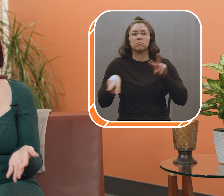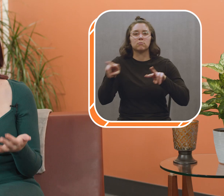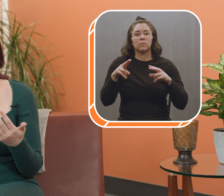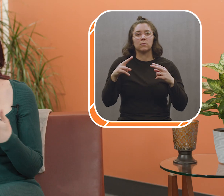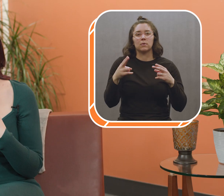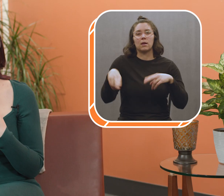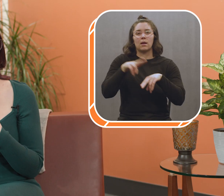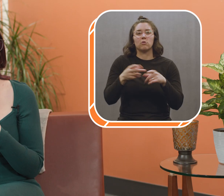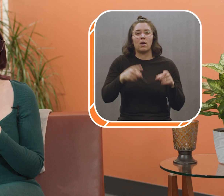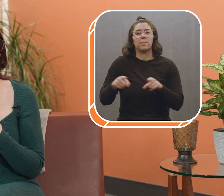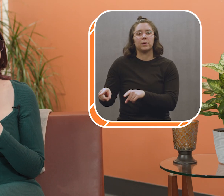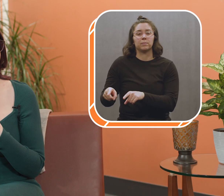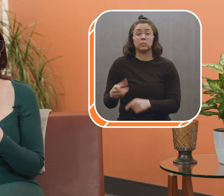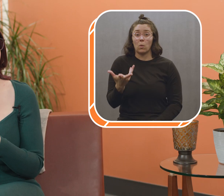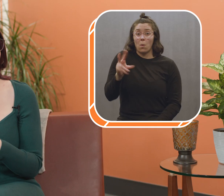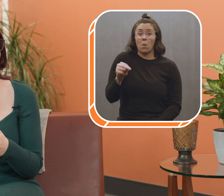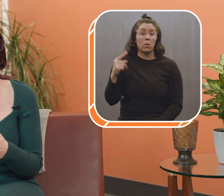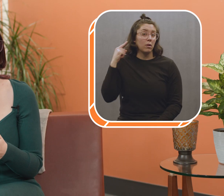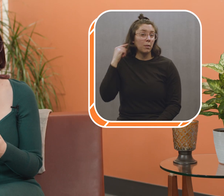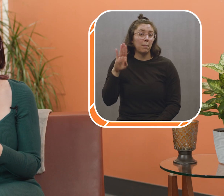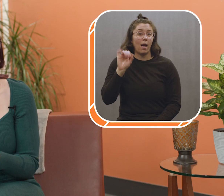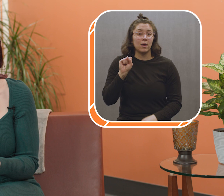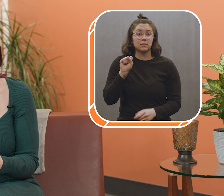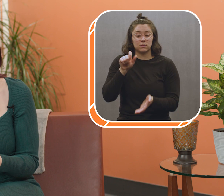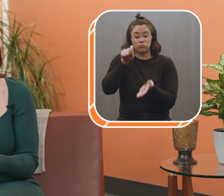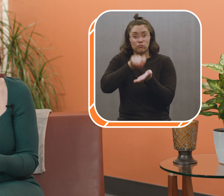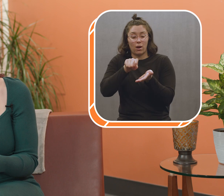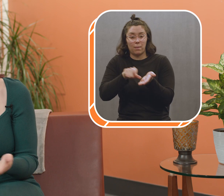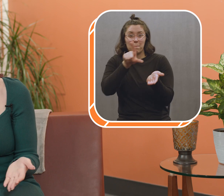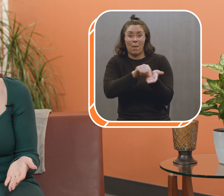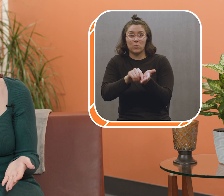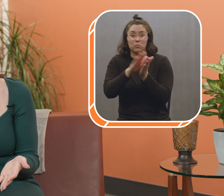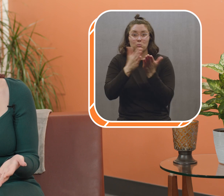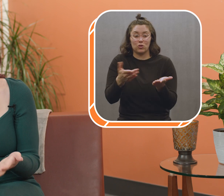So a lot of our own biases end up in textbooks that we're teaching from.